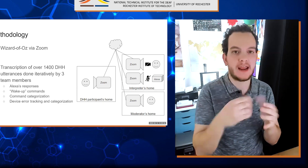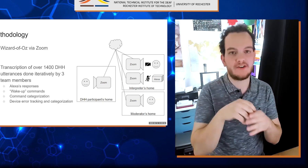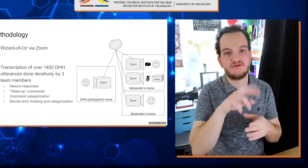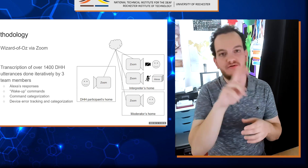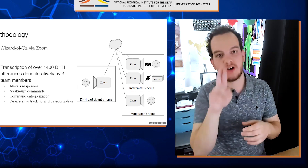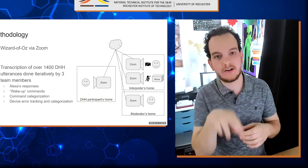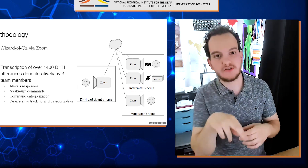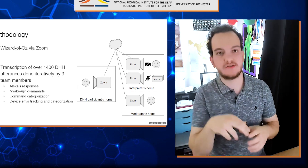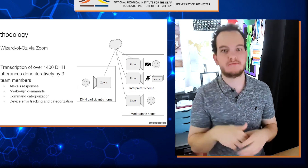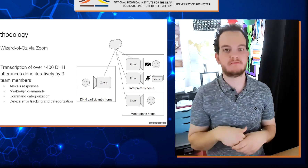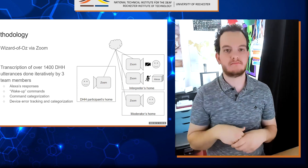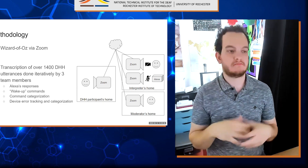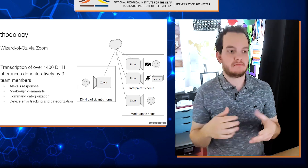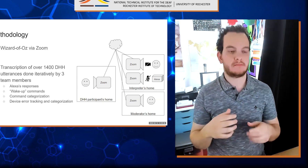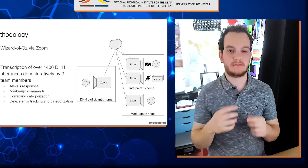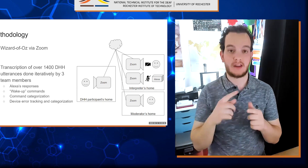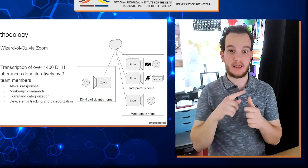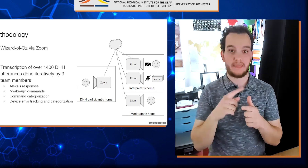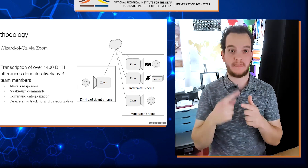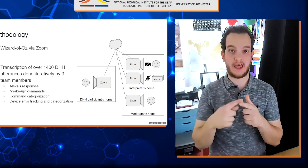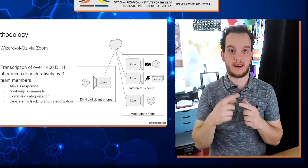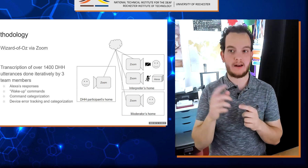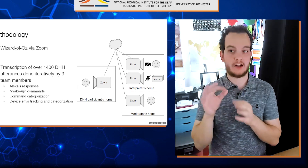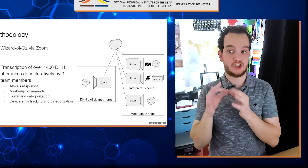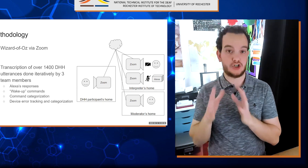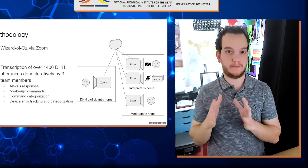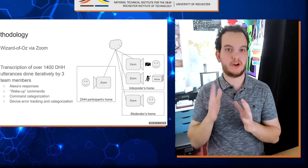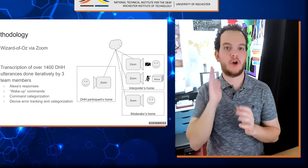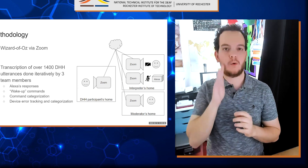the question: "Hey, what's the weather today in Rochester?"